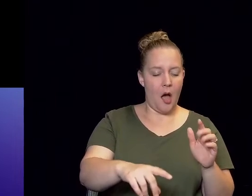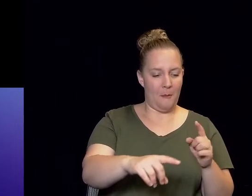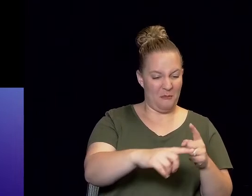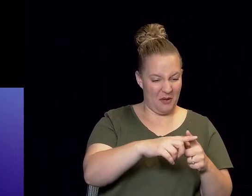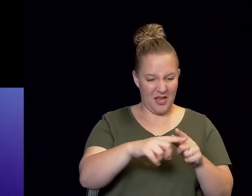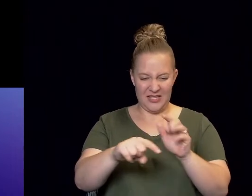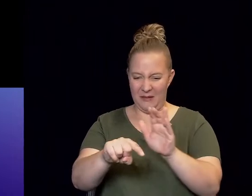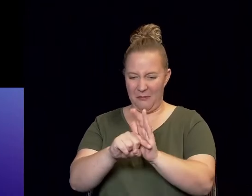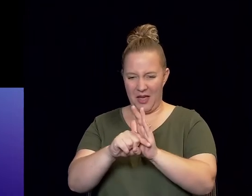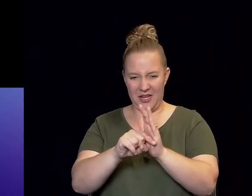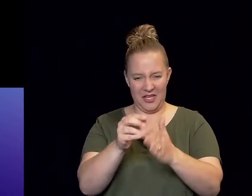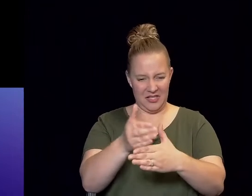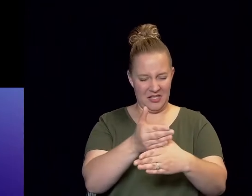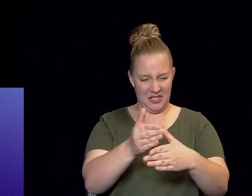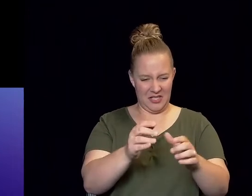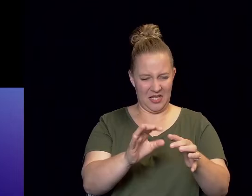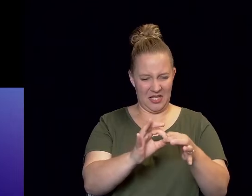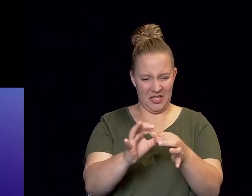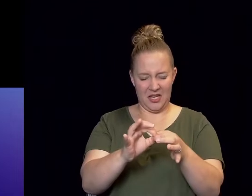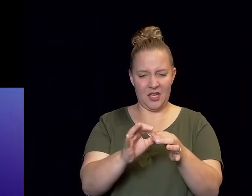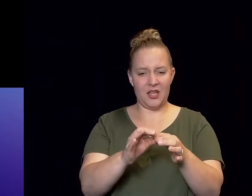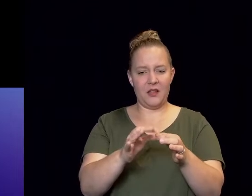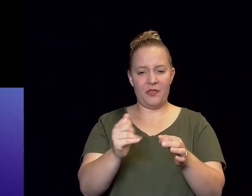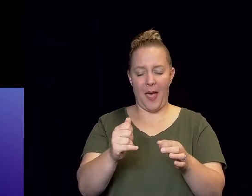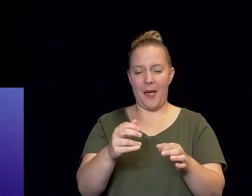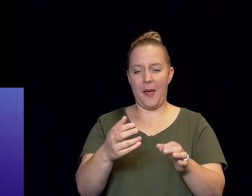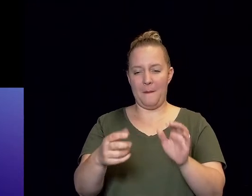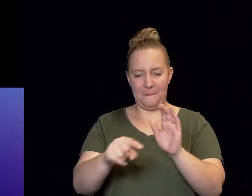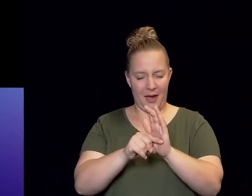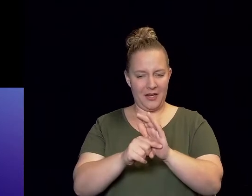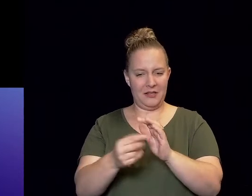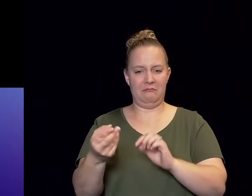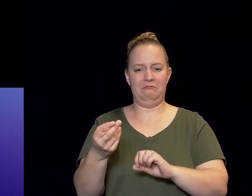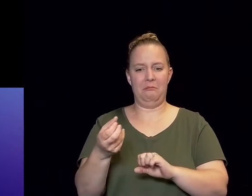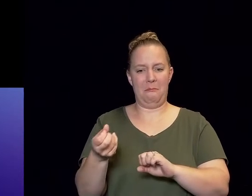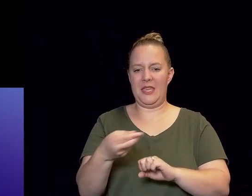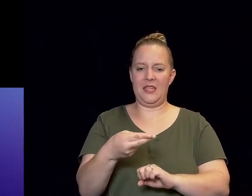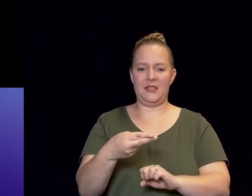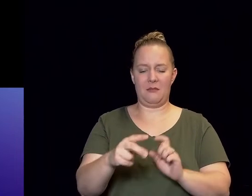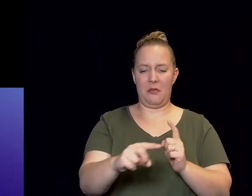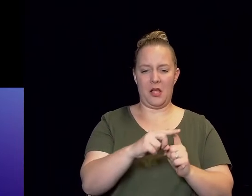each other, again that minus sign trumps the plus sign. You don't really need that plus sign anymore.